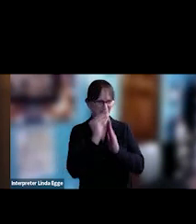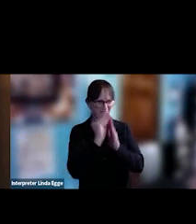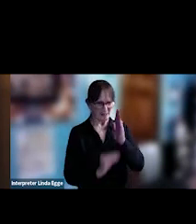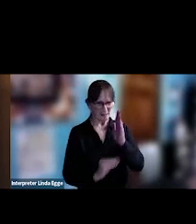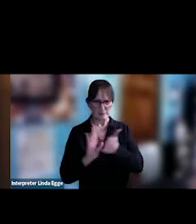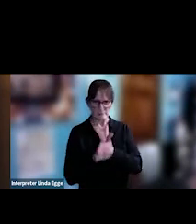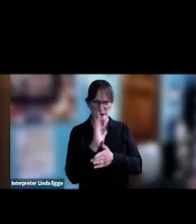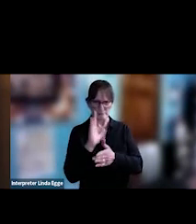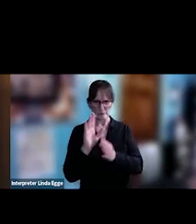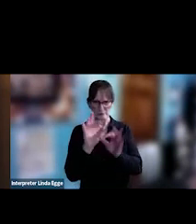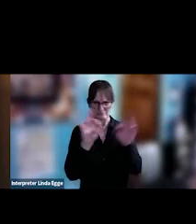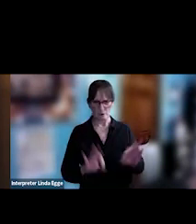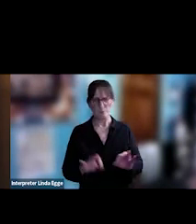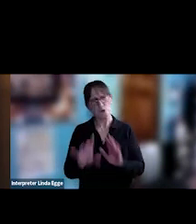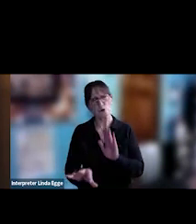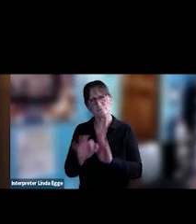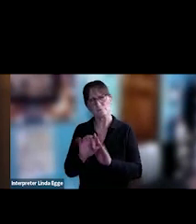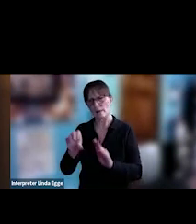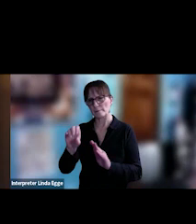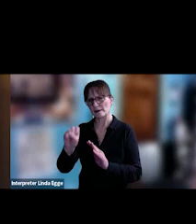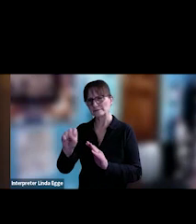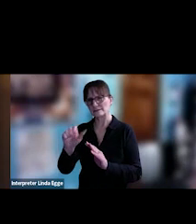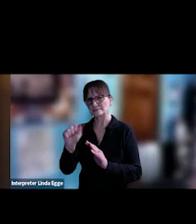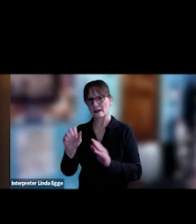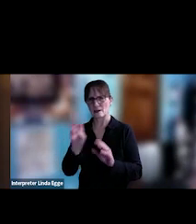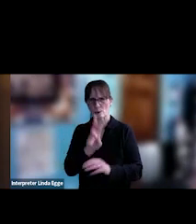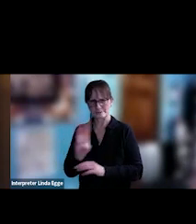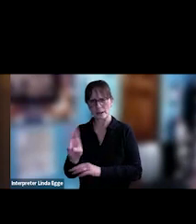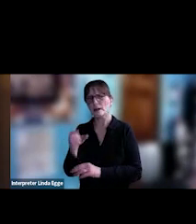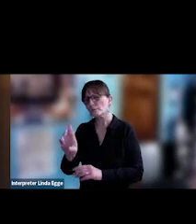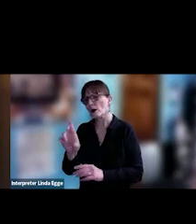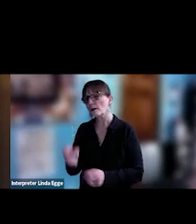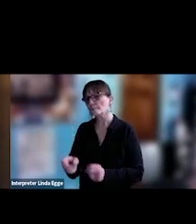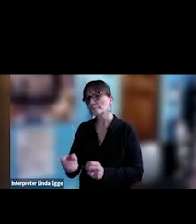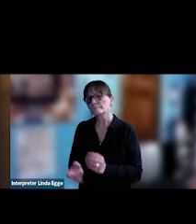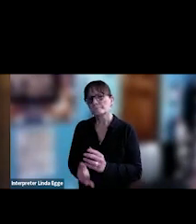you can find the paper form on SSA's website, but most people use the online application,